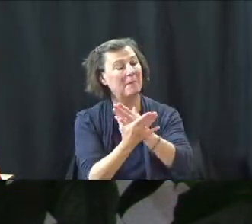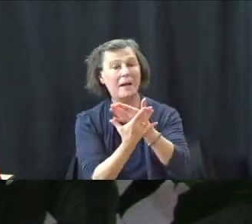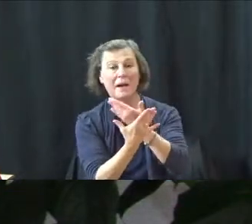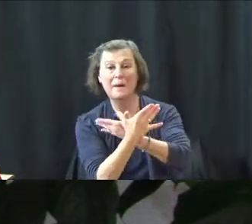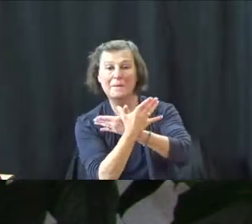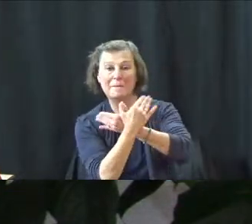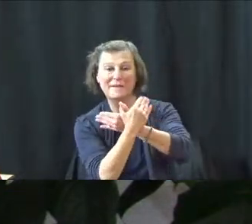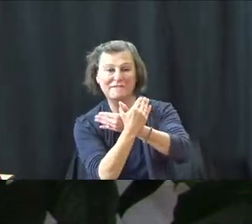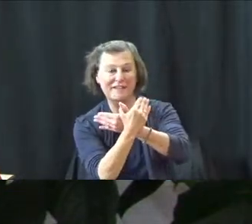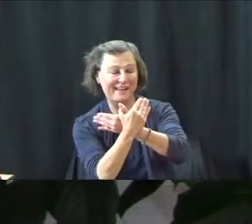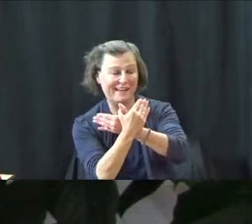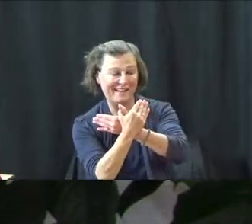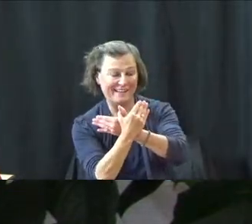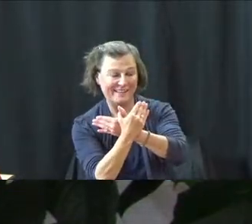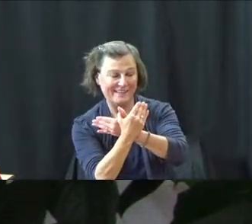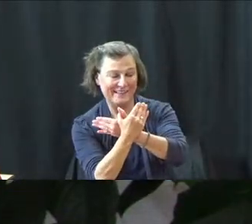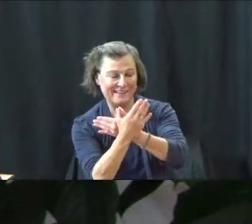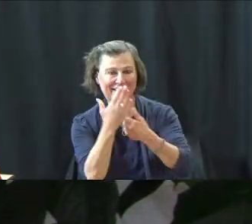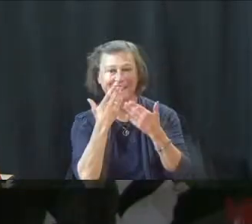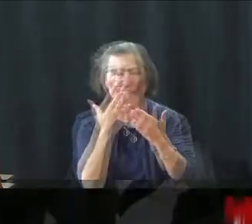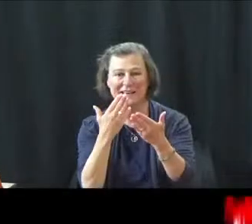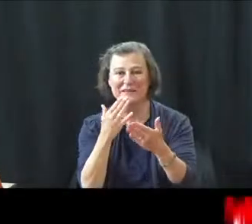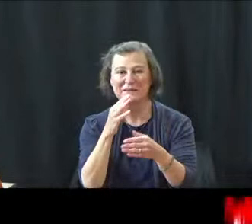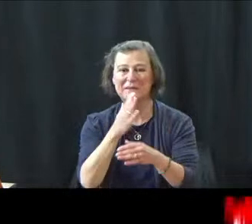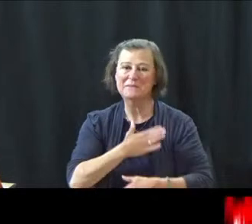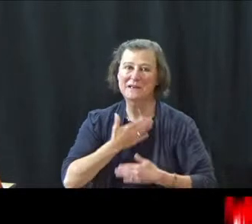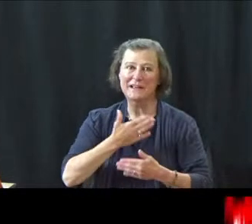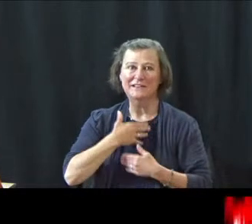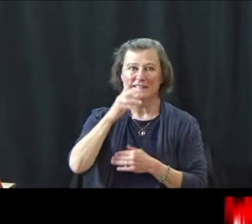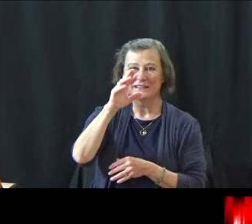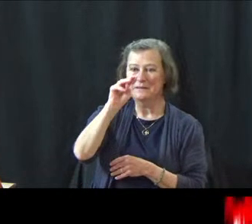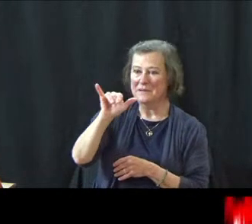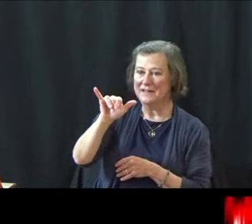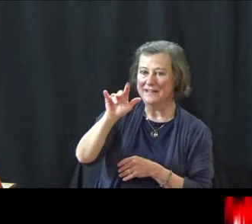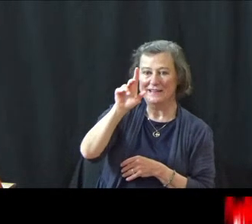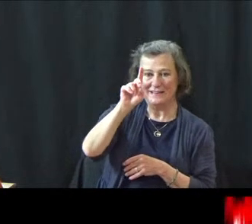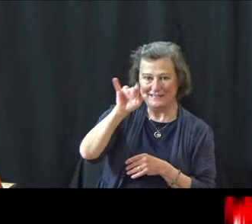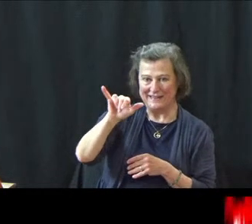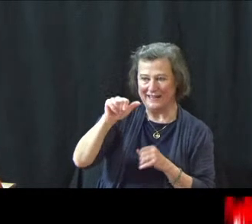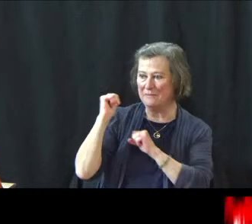Thanks be, and merry May Day, and may all beings be happy.